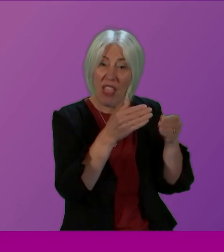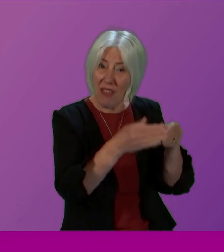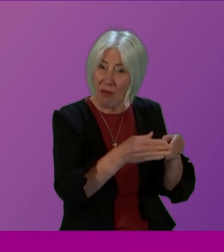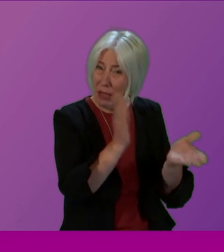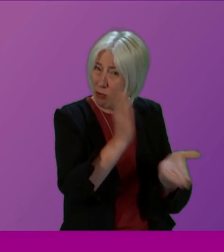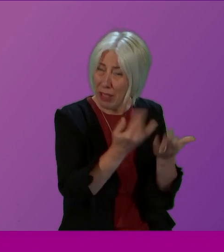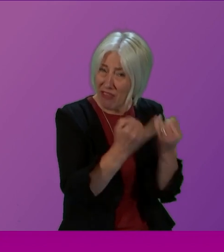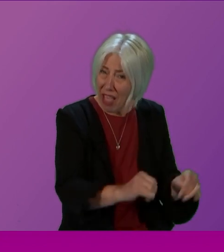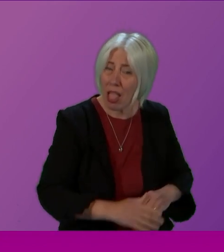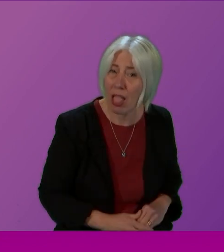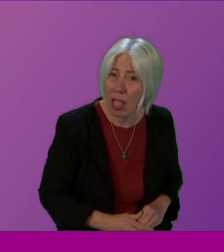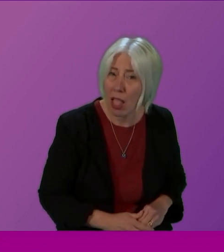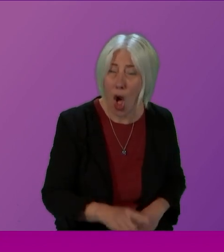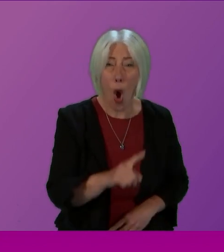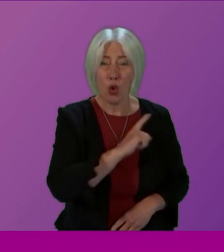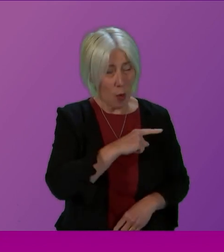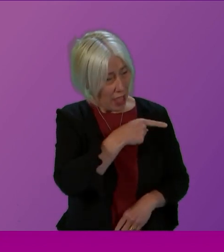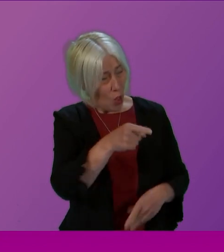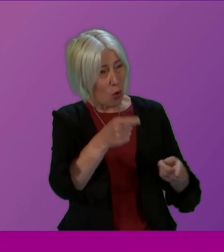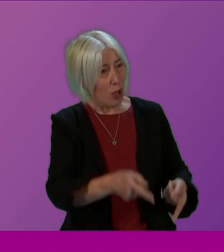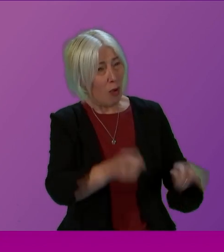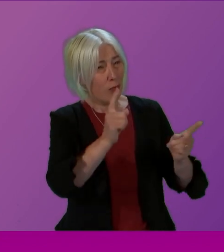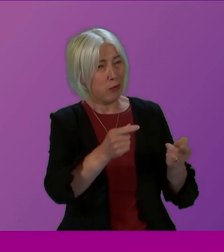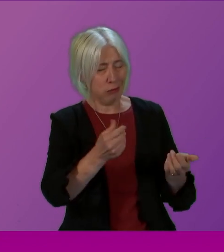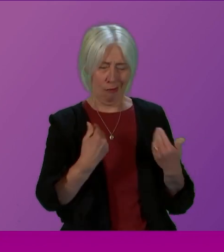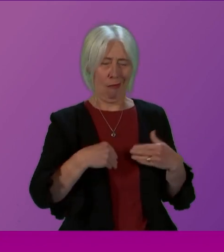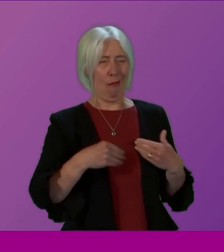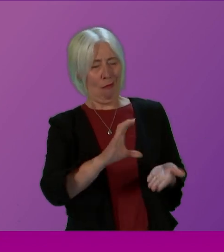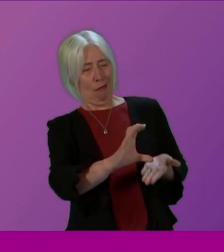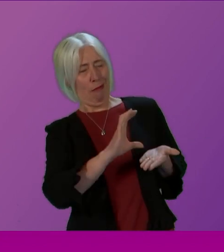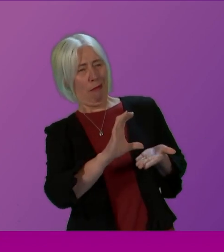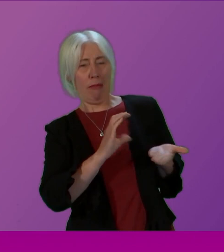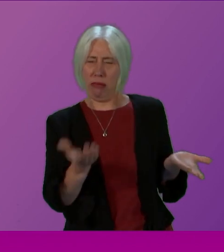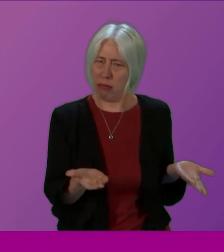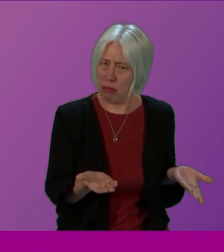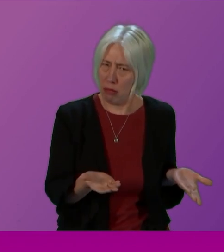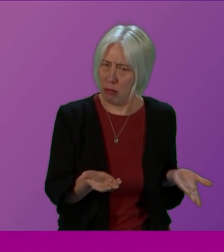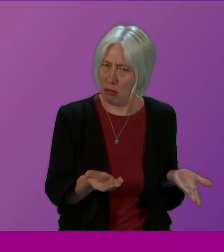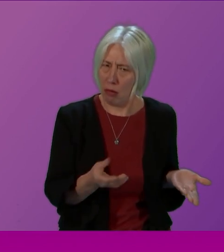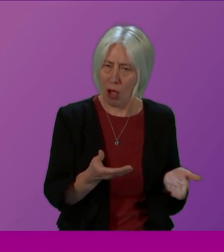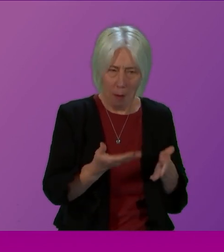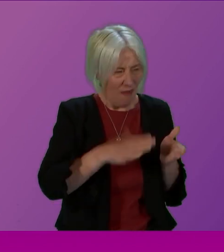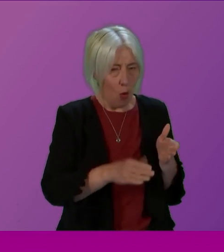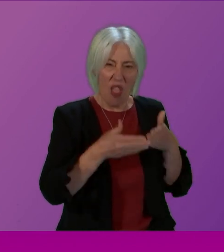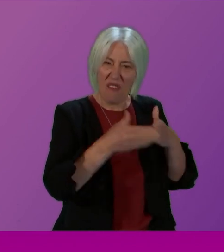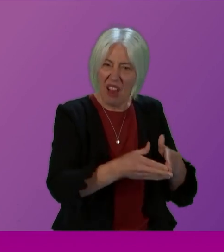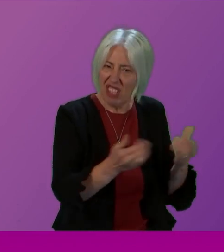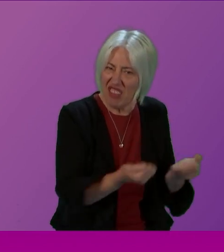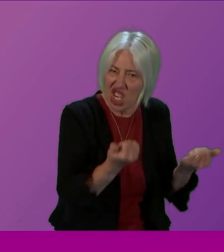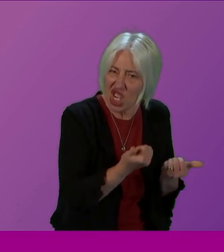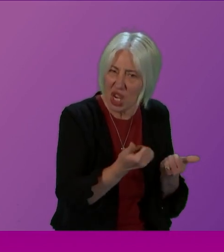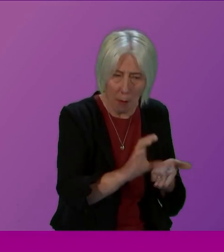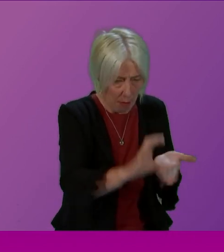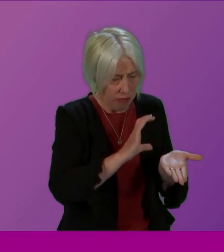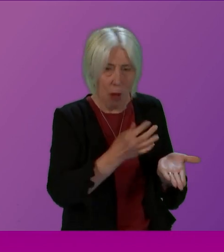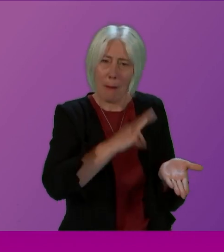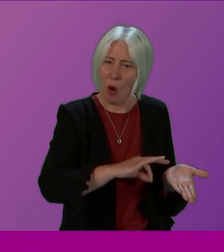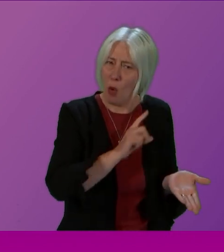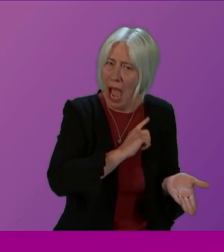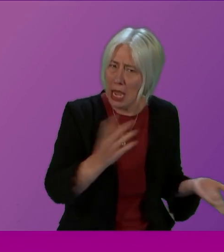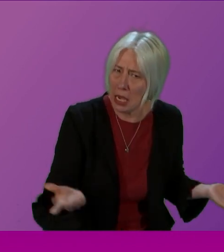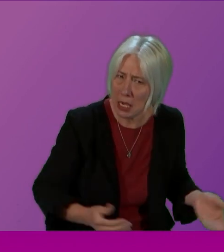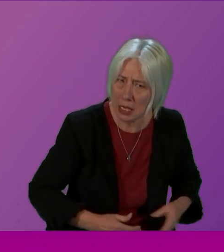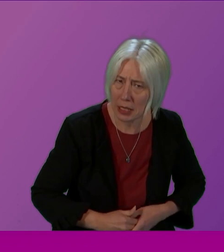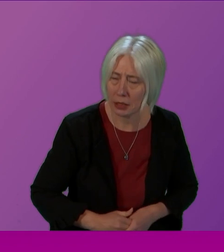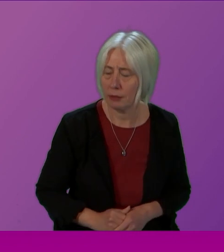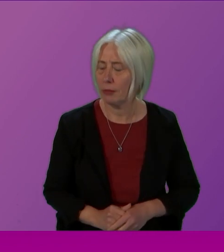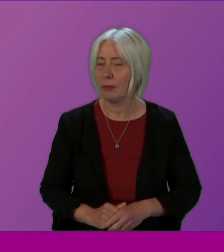First Minister, why are fat-cat bosses getting a single penny before a ferry has been finished?